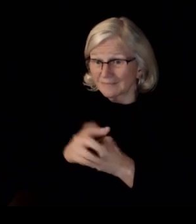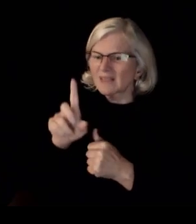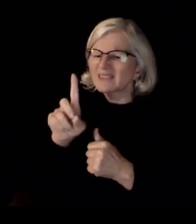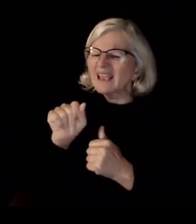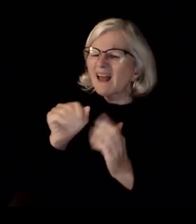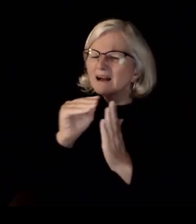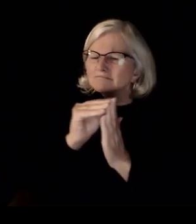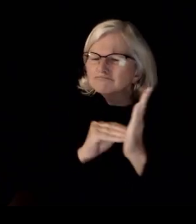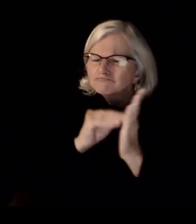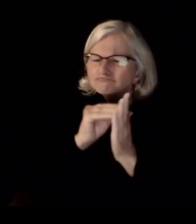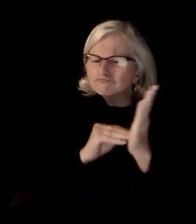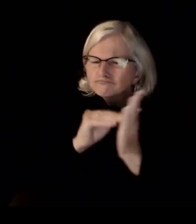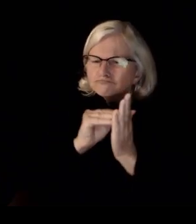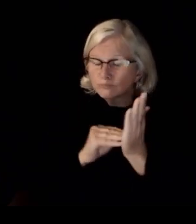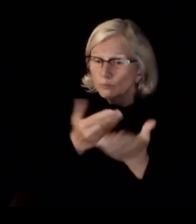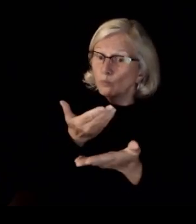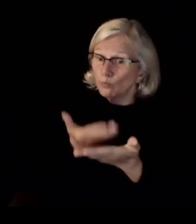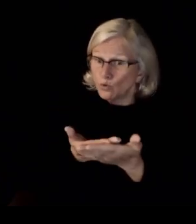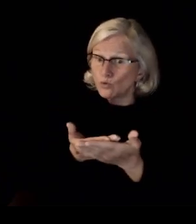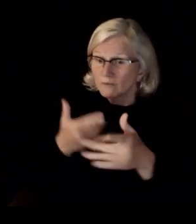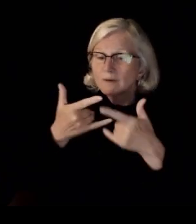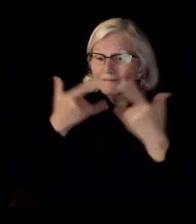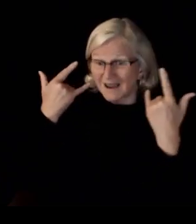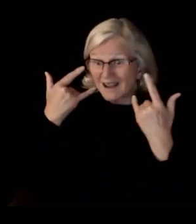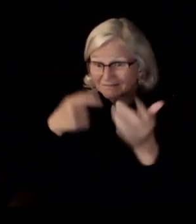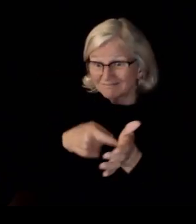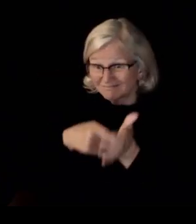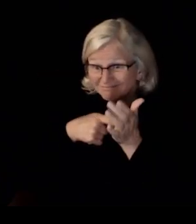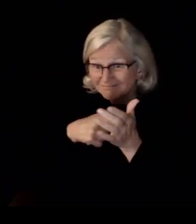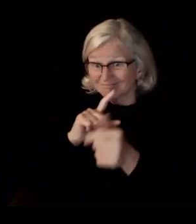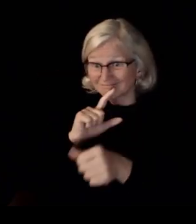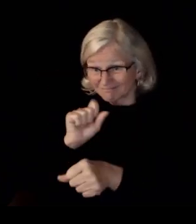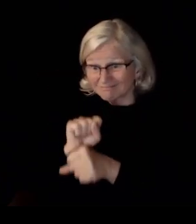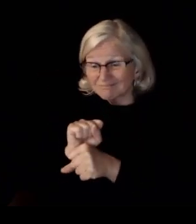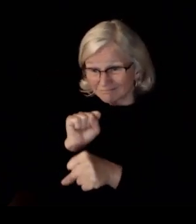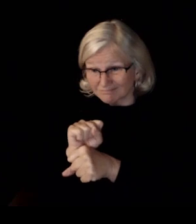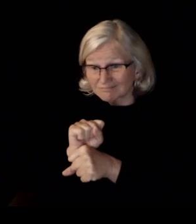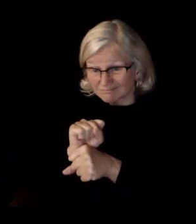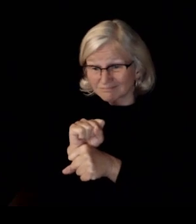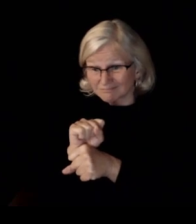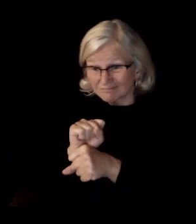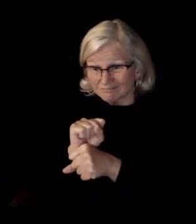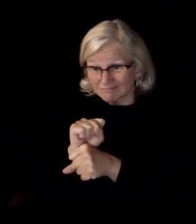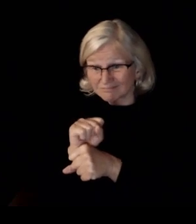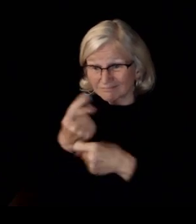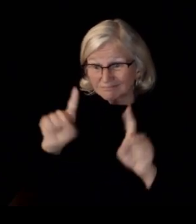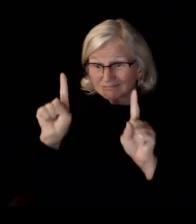on increasing mask usage and decreasing transmission rates in in areas with a mandate versus those